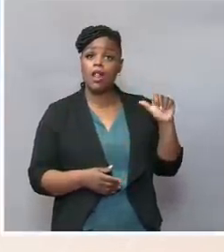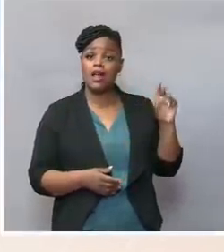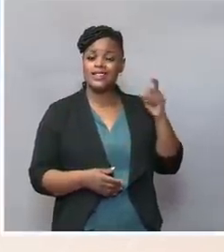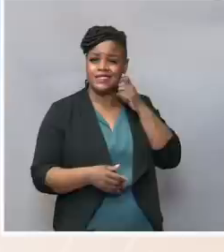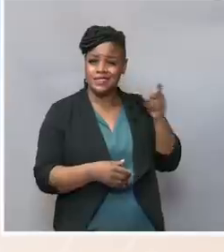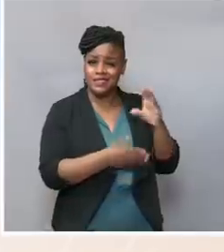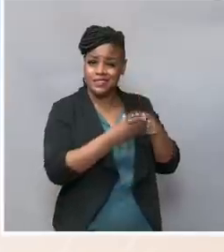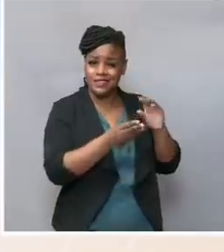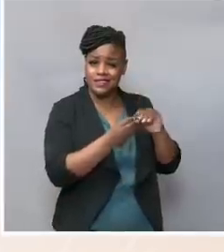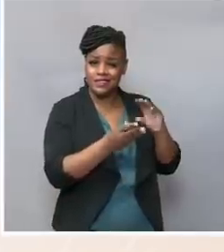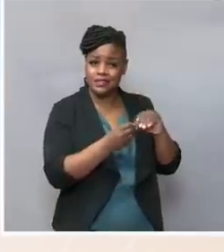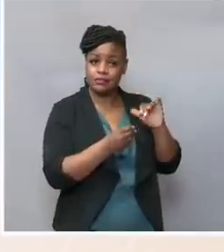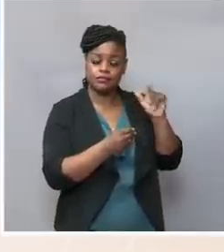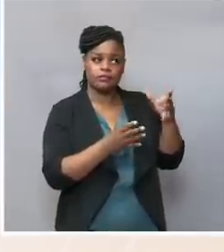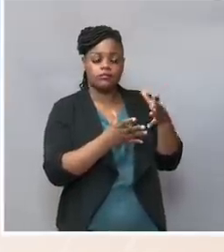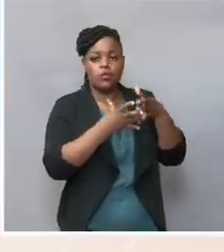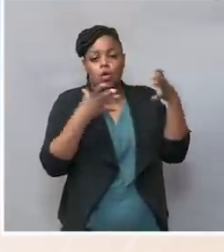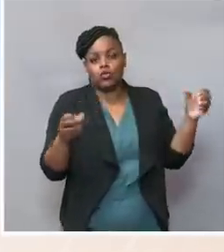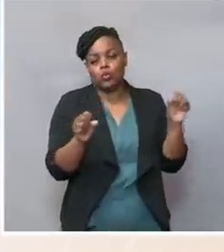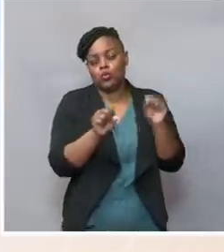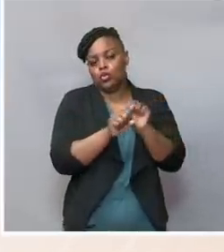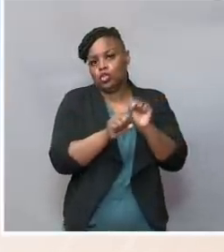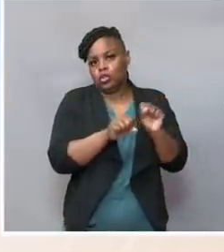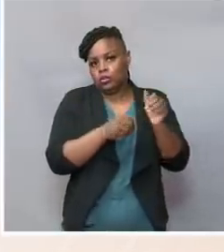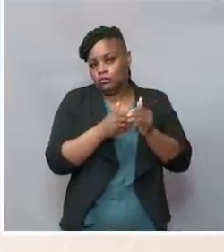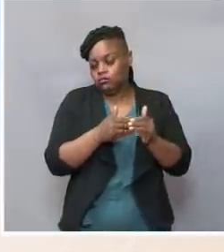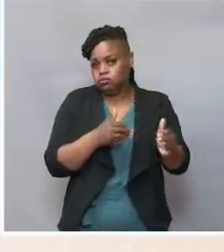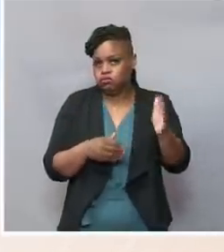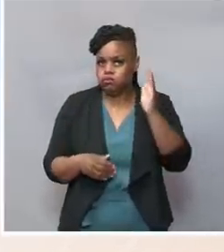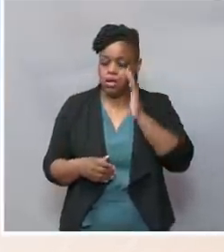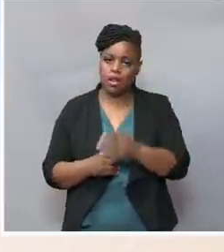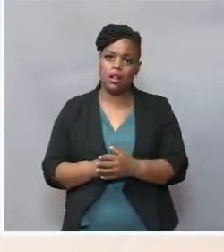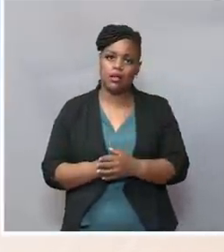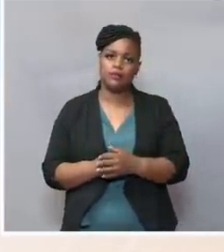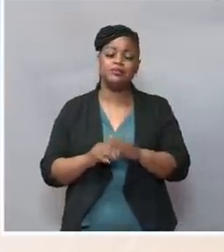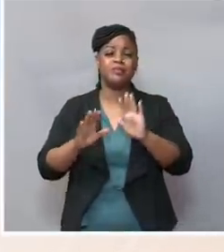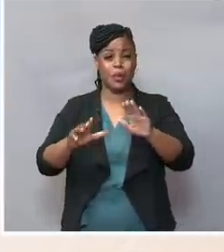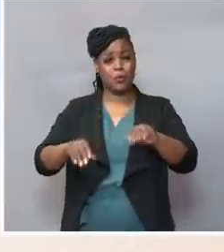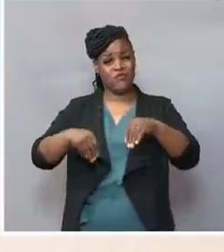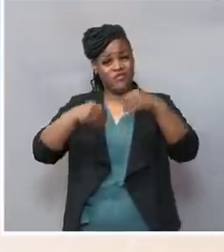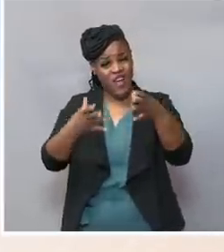Lifting up stories like the ones these new sites commemorate will inspire us